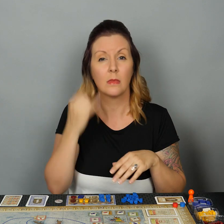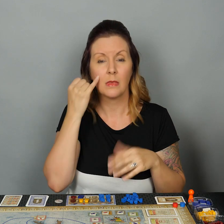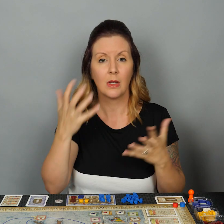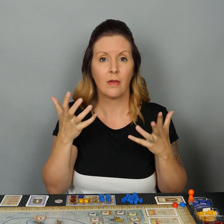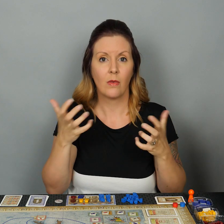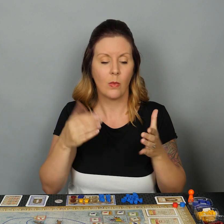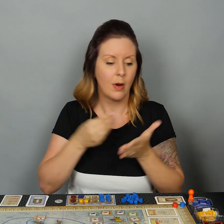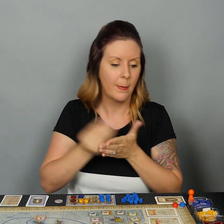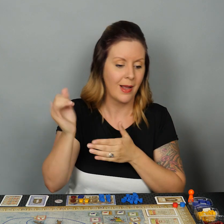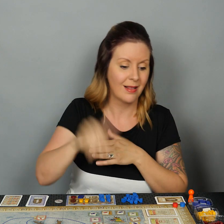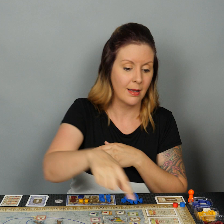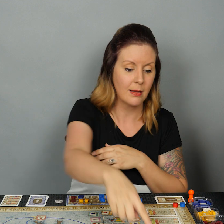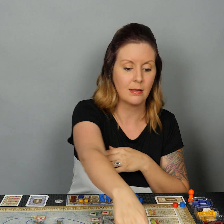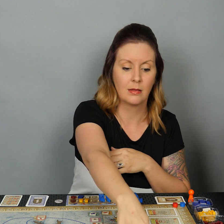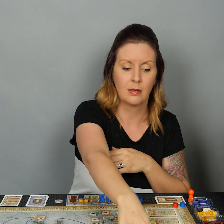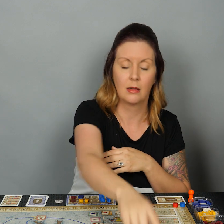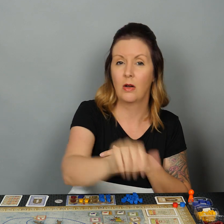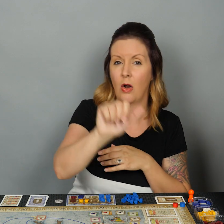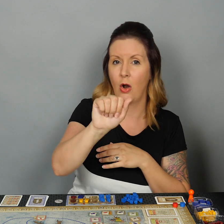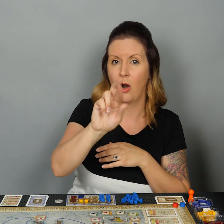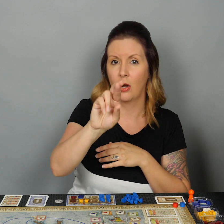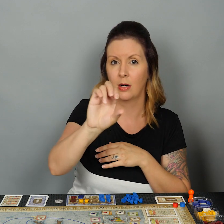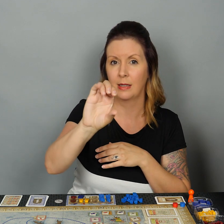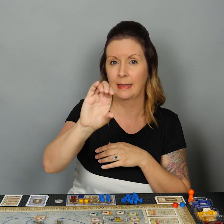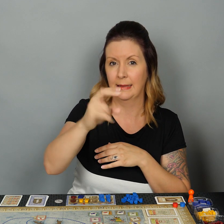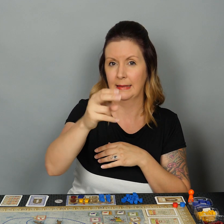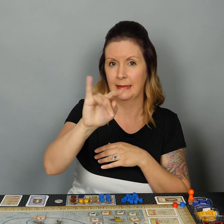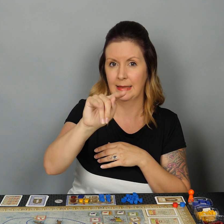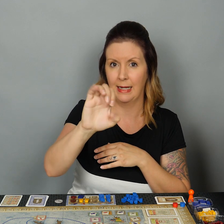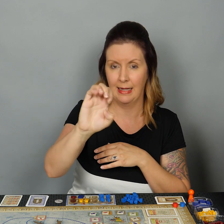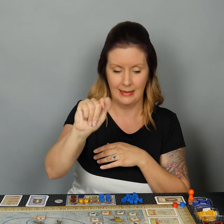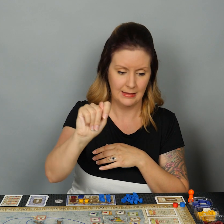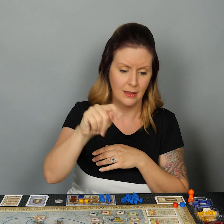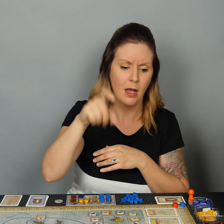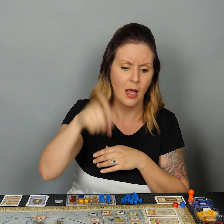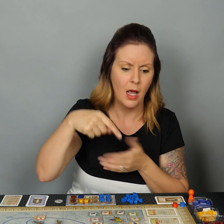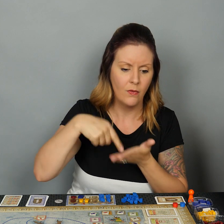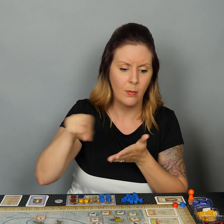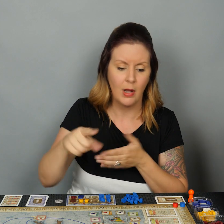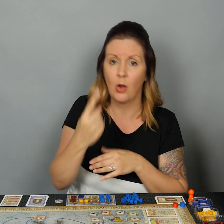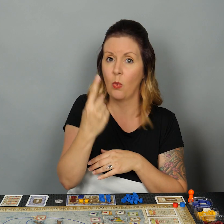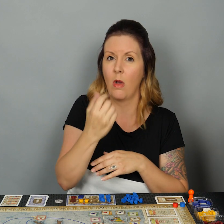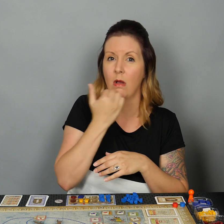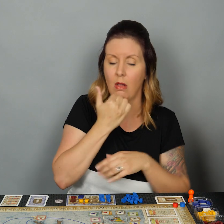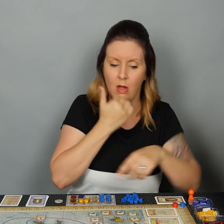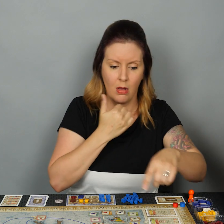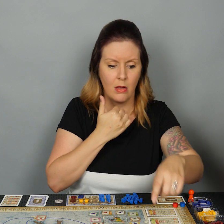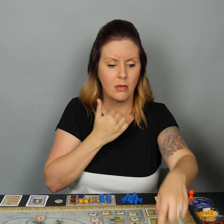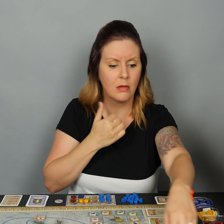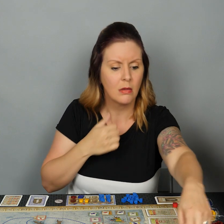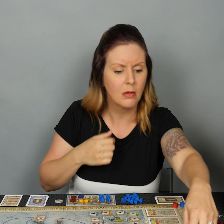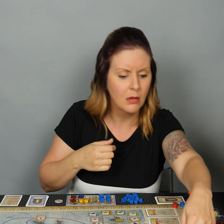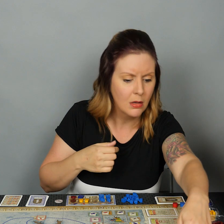For example, if you want to buy that one, the Architect card, you have to pay 1 cloth,